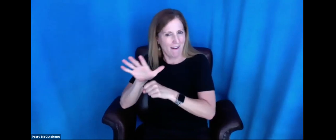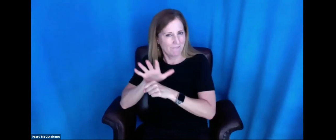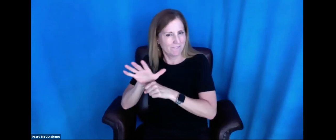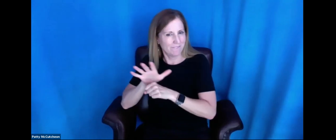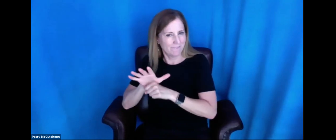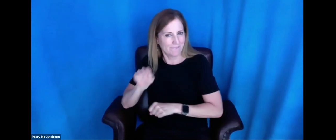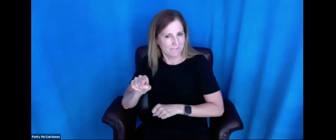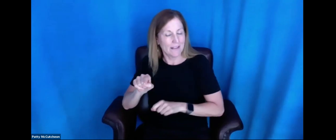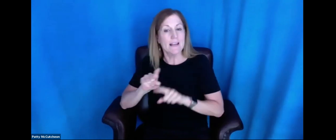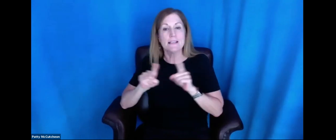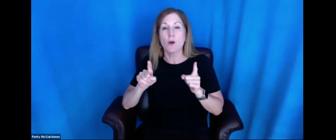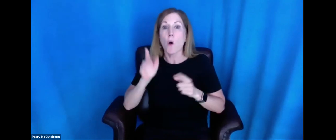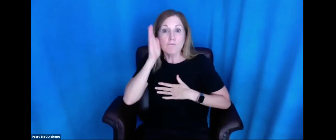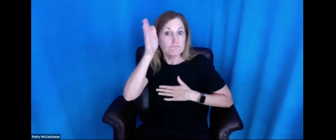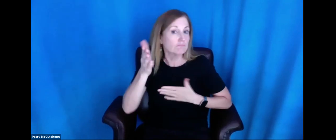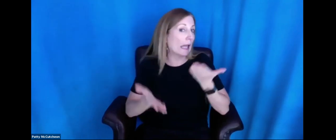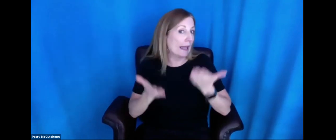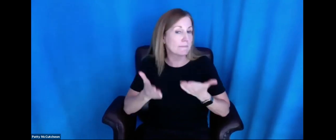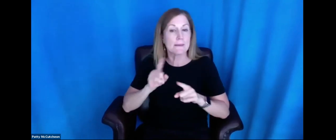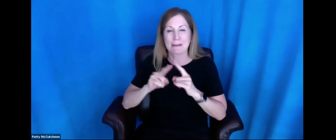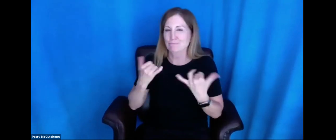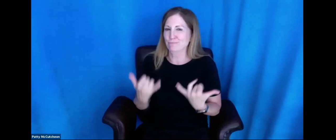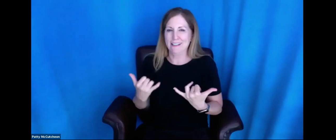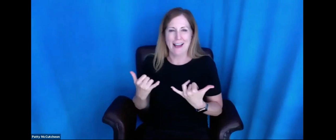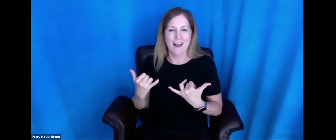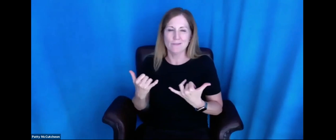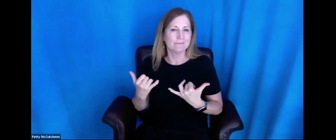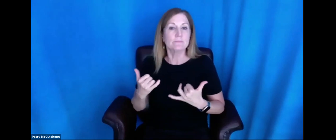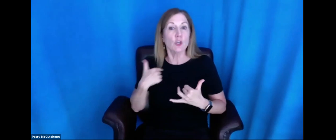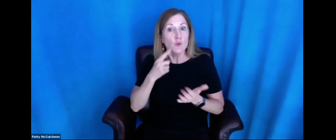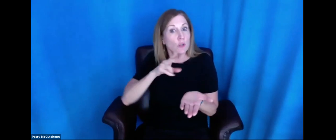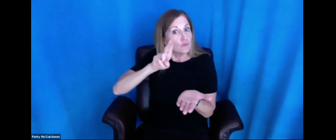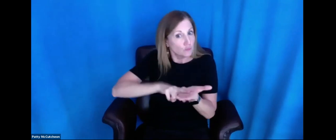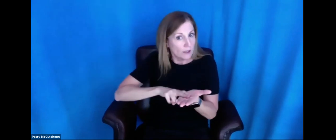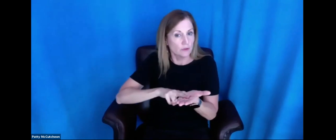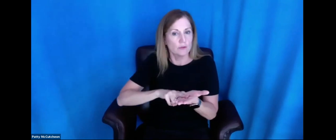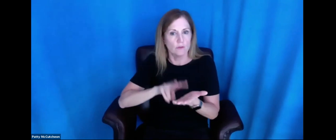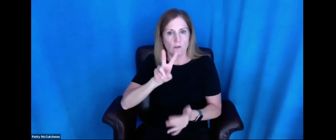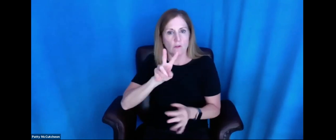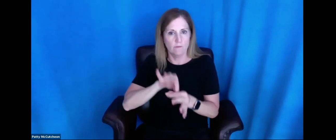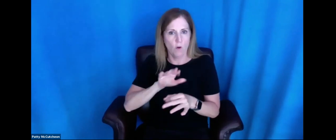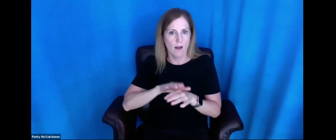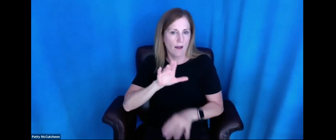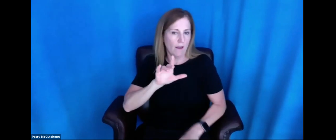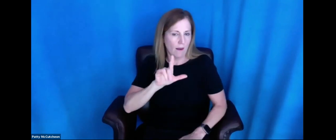But for now it's not. So no, there's no option to vote online. You can register to vote online of course at